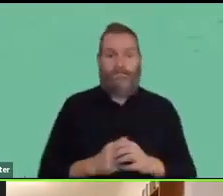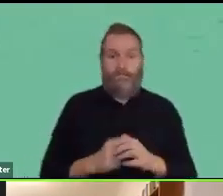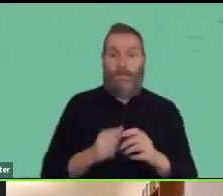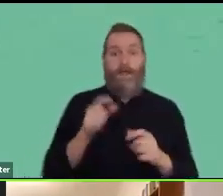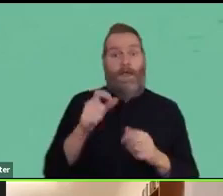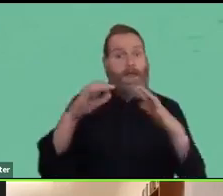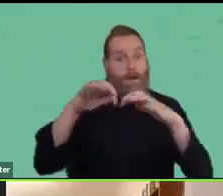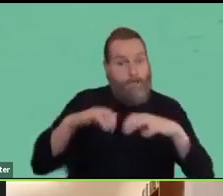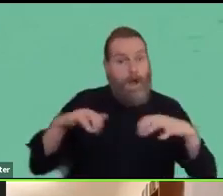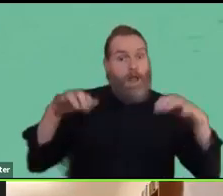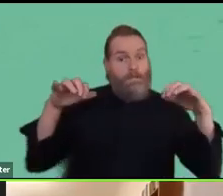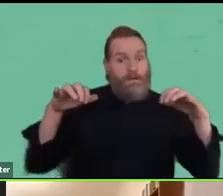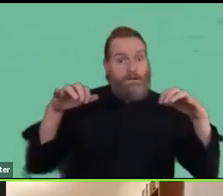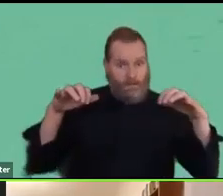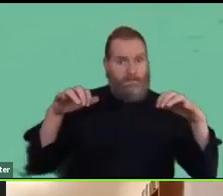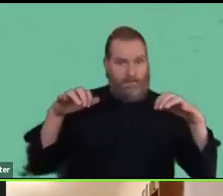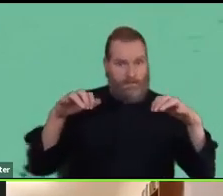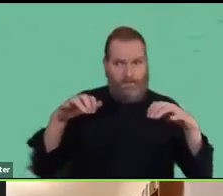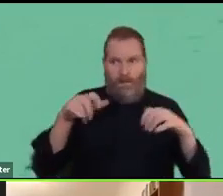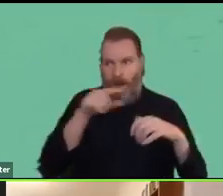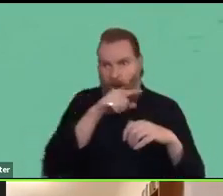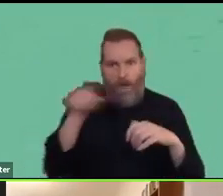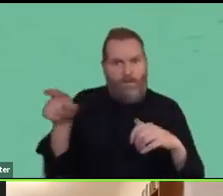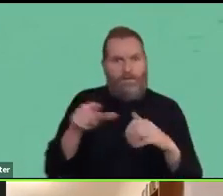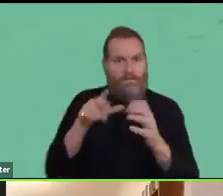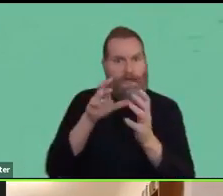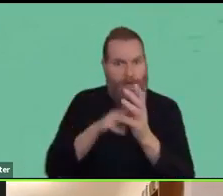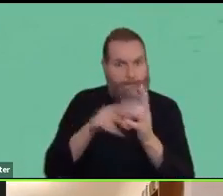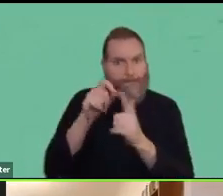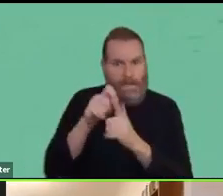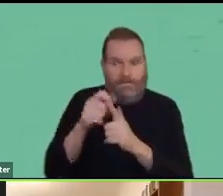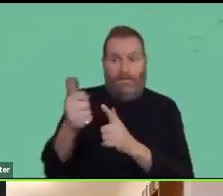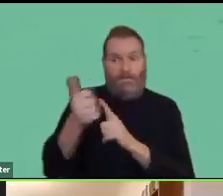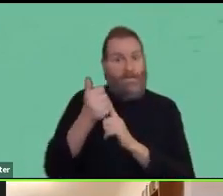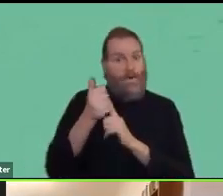somebody who's been a PCS member and understands it through experience it's really great to have